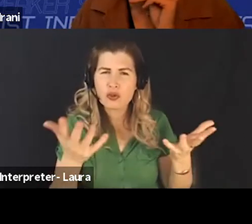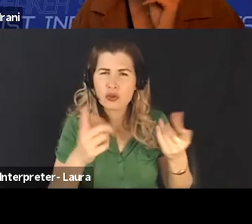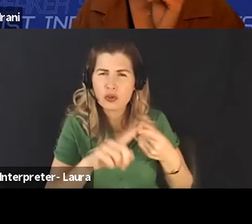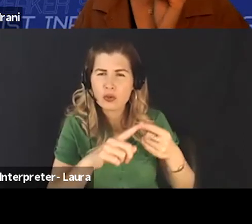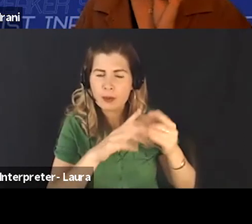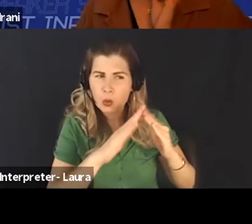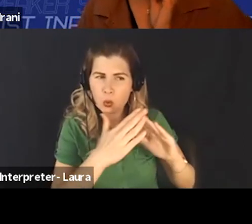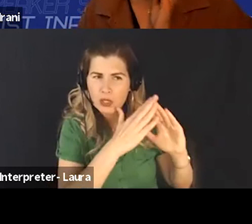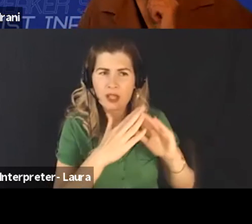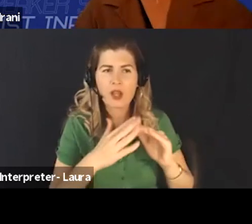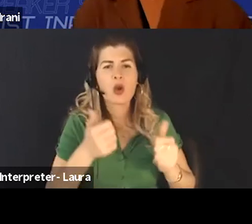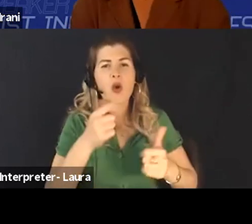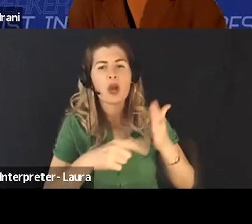actors made to the community.